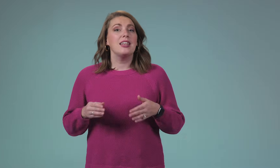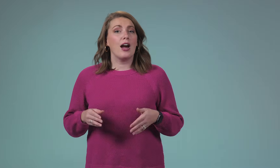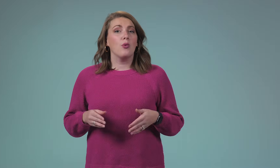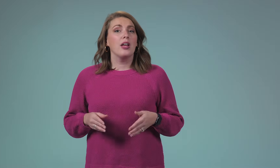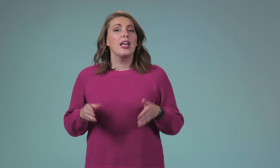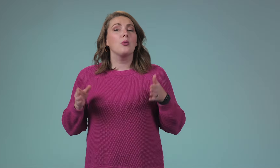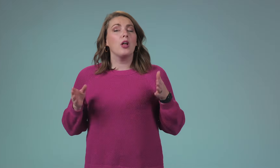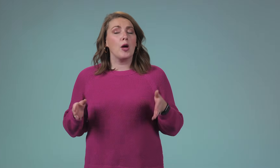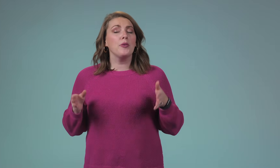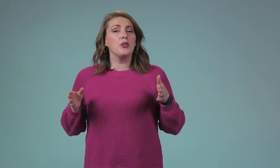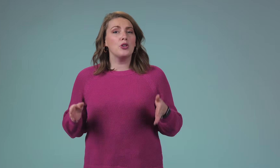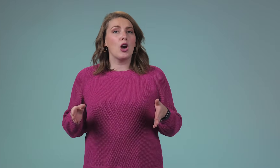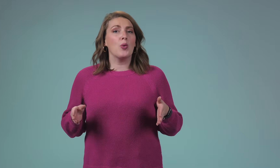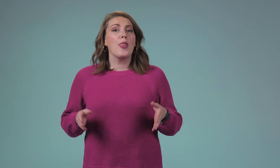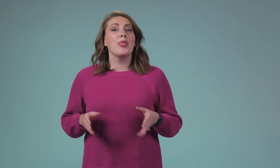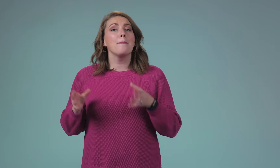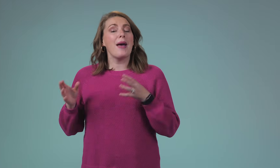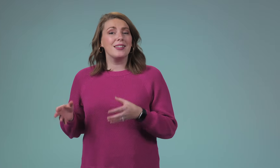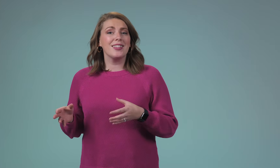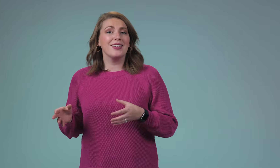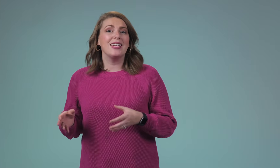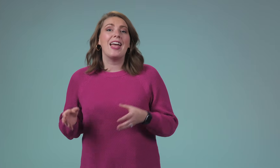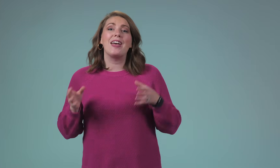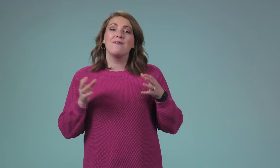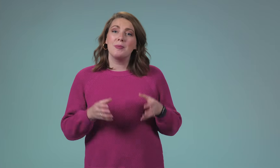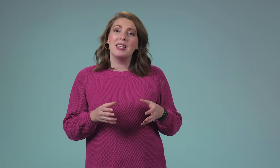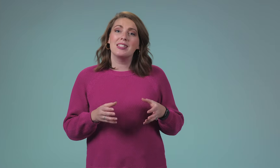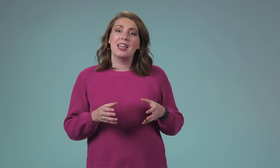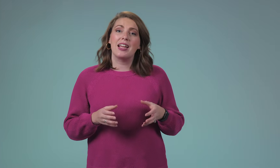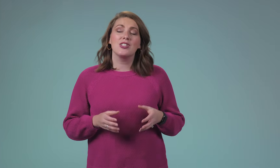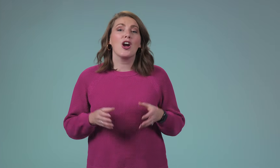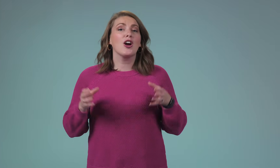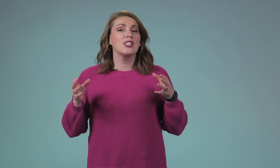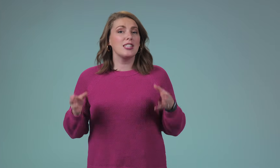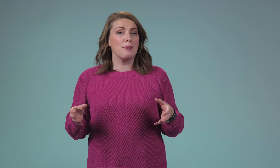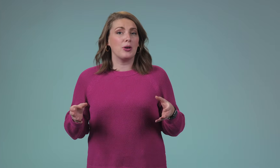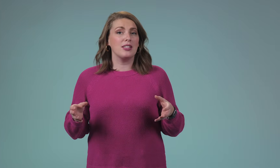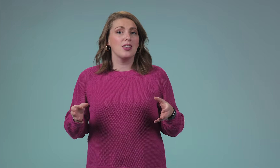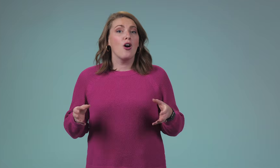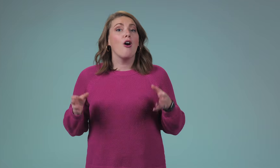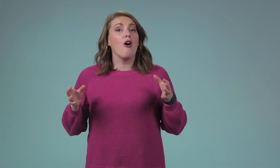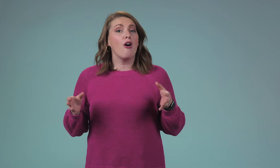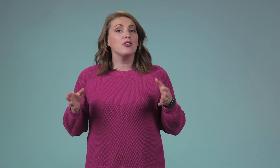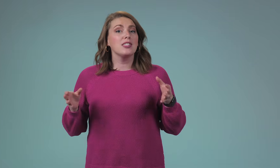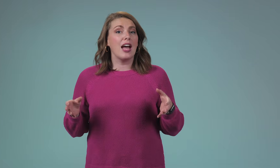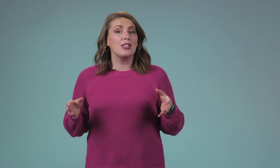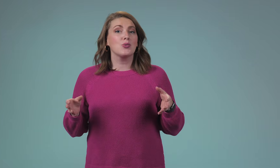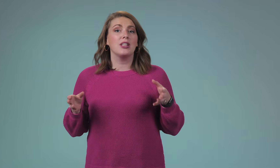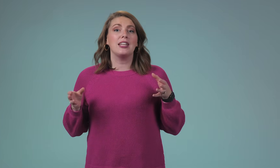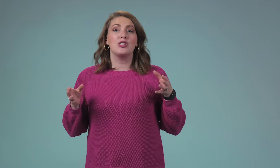Now it will help if you know that masculine and feminine signs are separate. All signs relating to